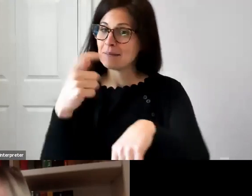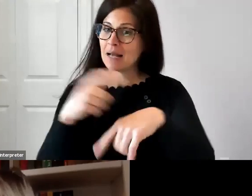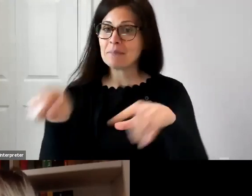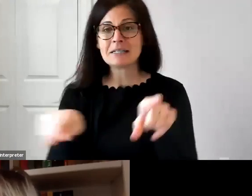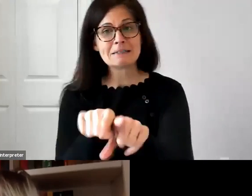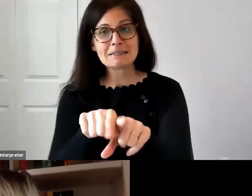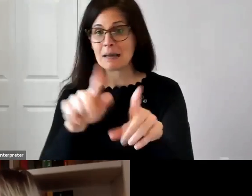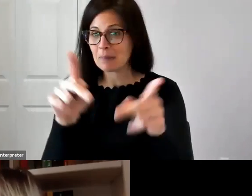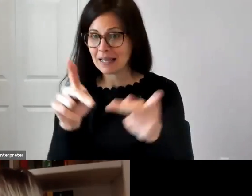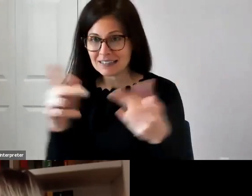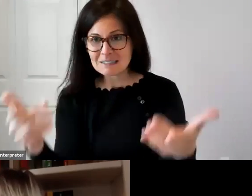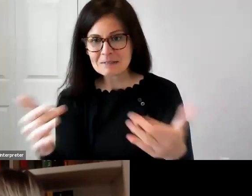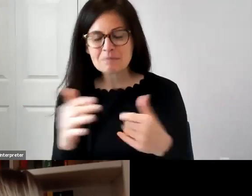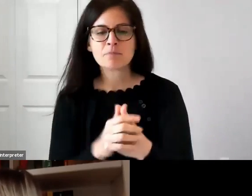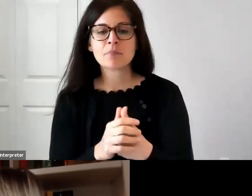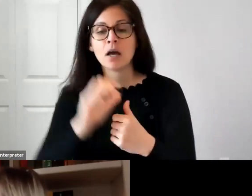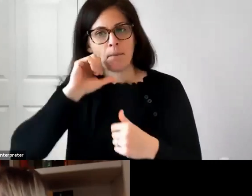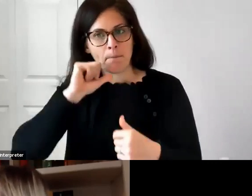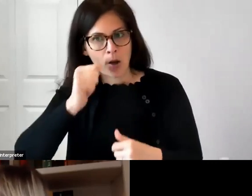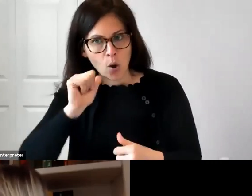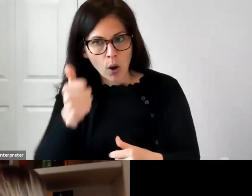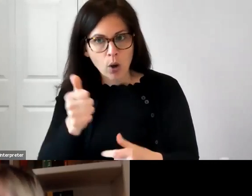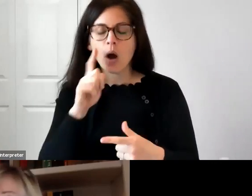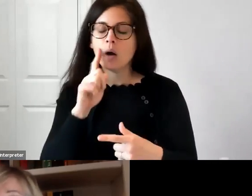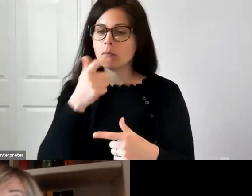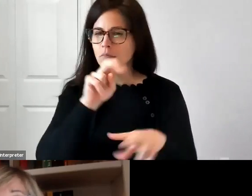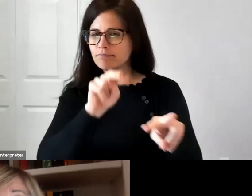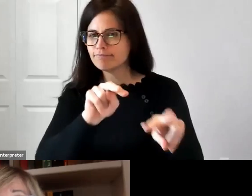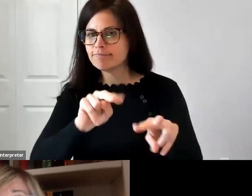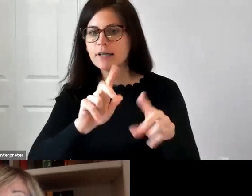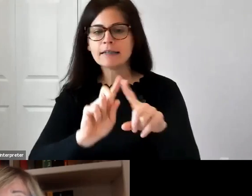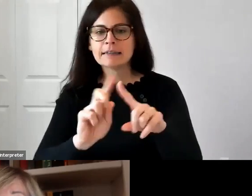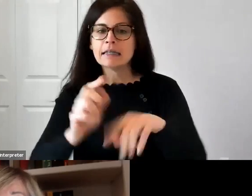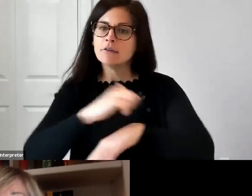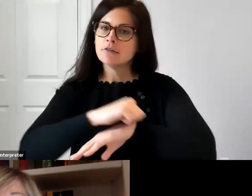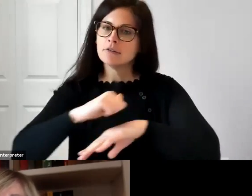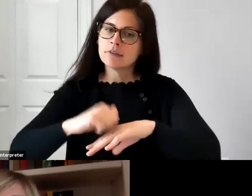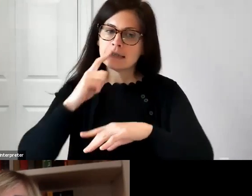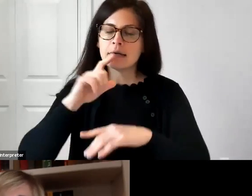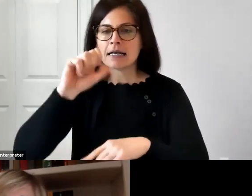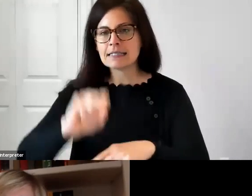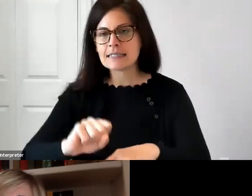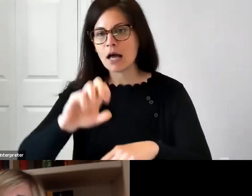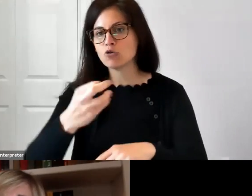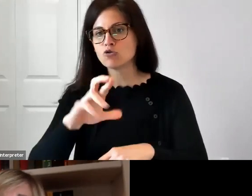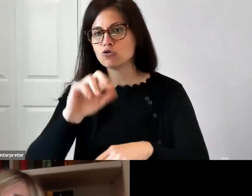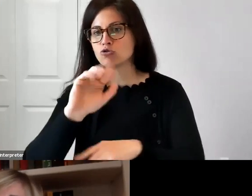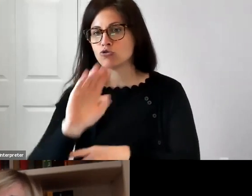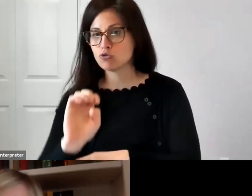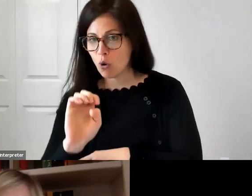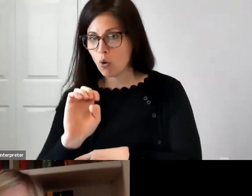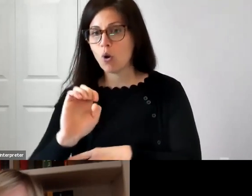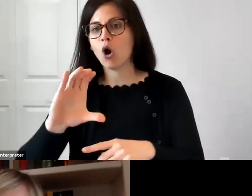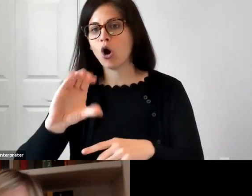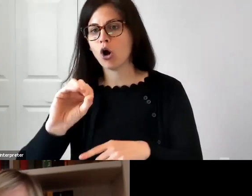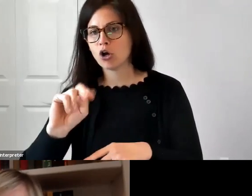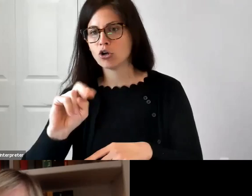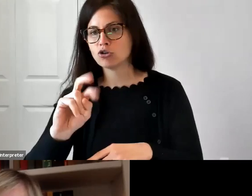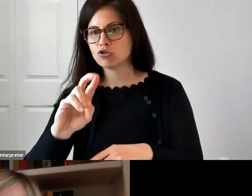And tomorrow we are gonna be taking a look at Barrington Stage and South Shore Conservatory who've also been doing some incredible, incredible work.